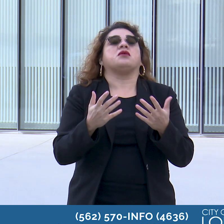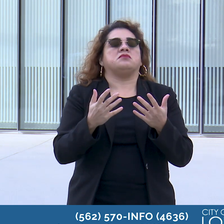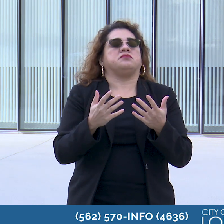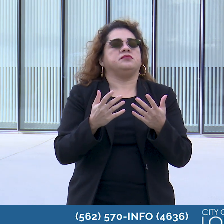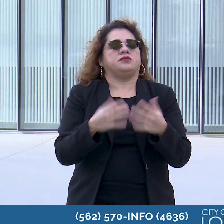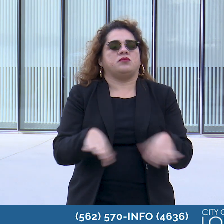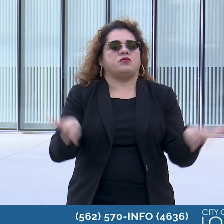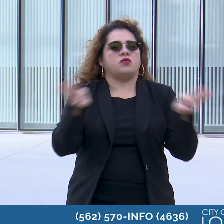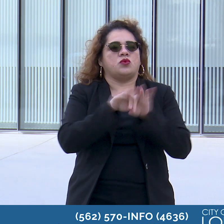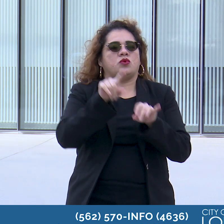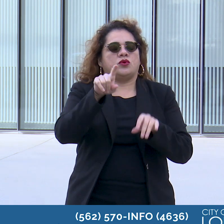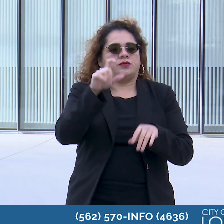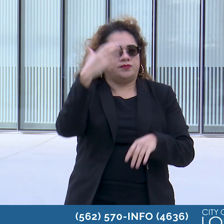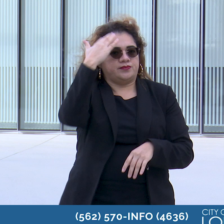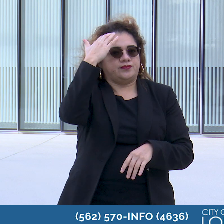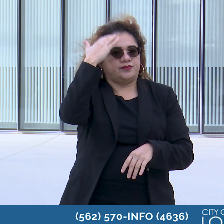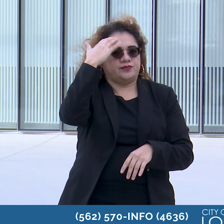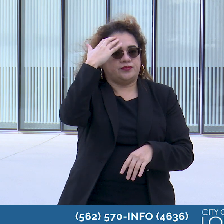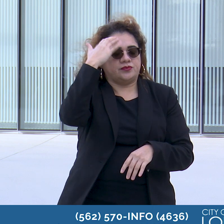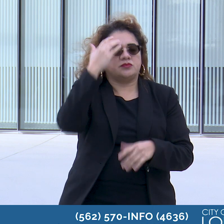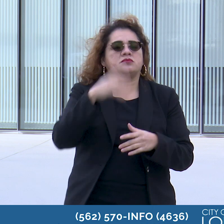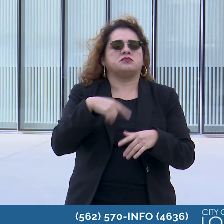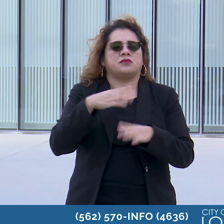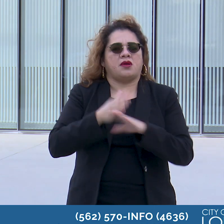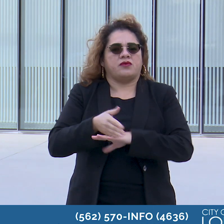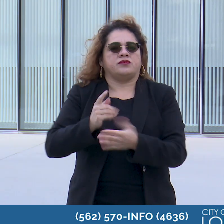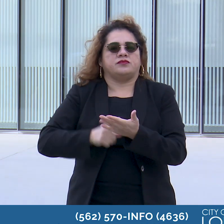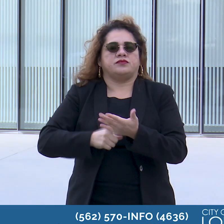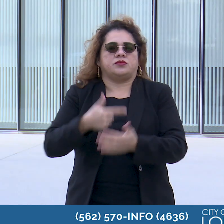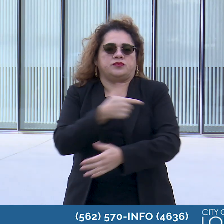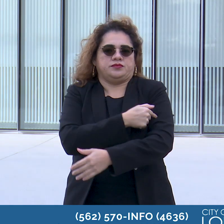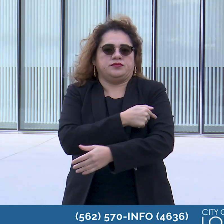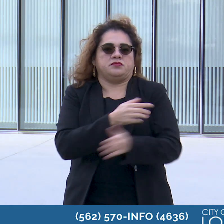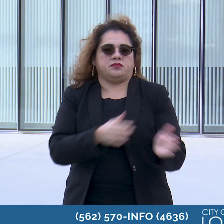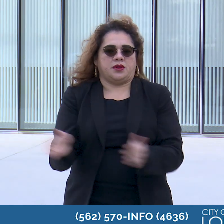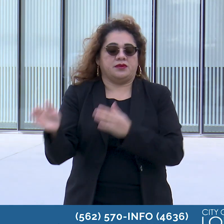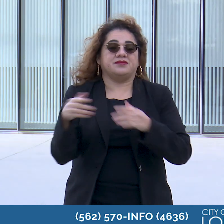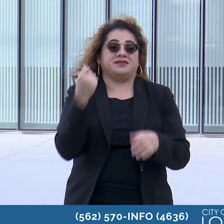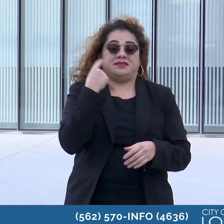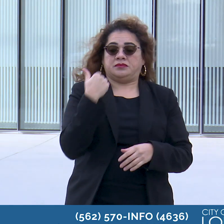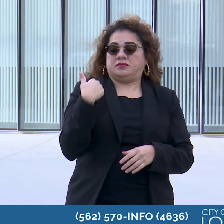It's important to know that just in the past couple of hours the state has announced that